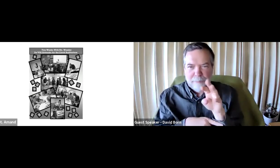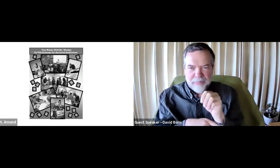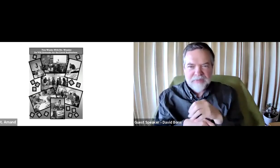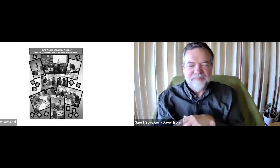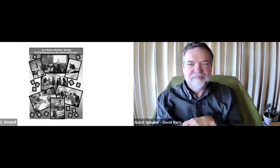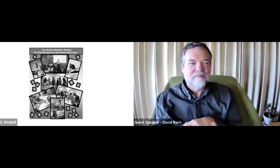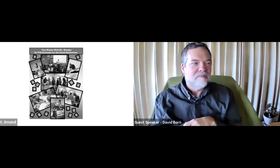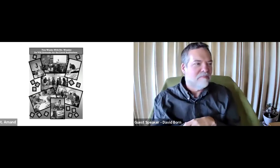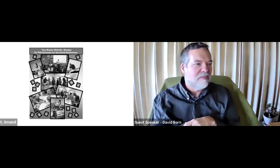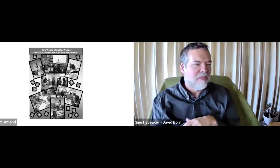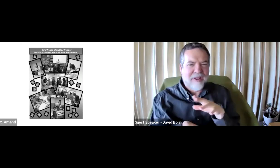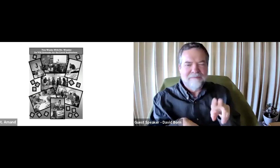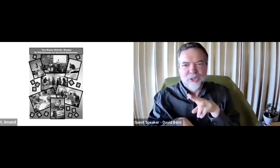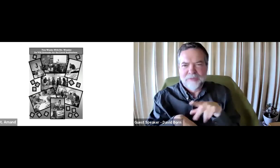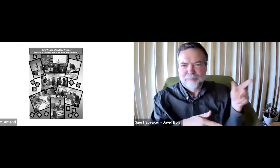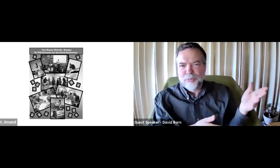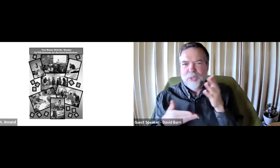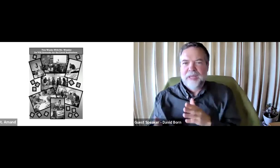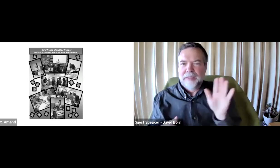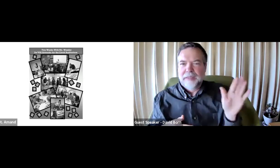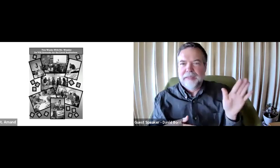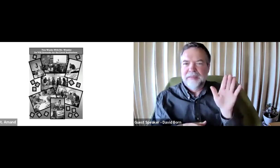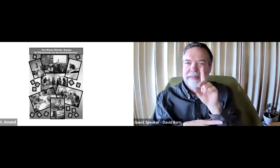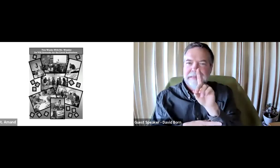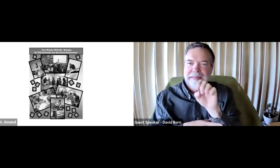to the auditorium, in Lloyd Auditorium,